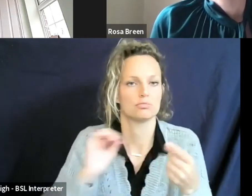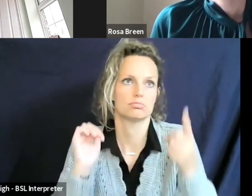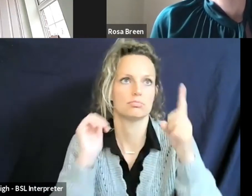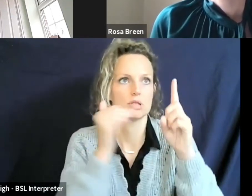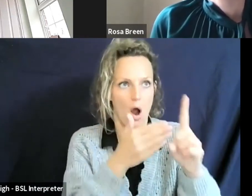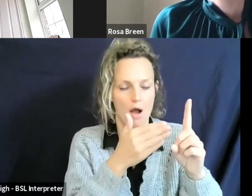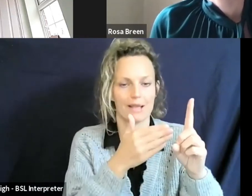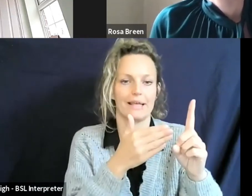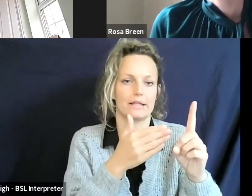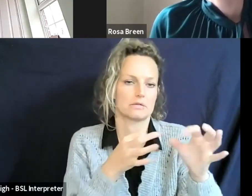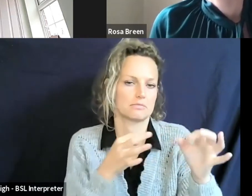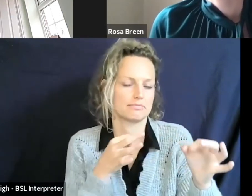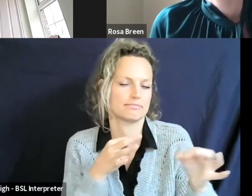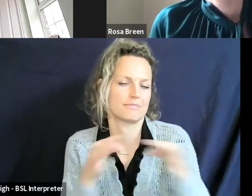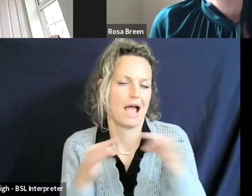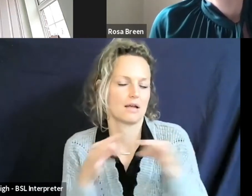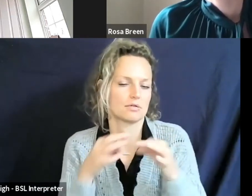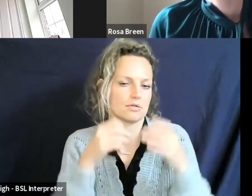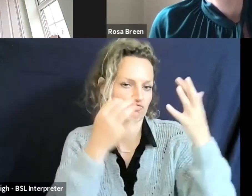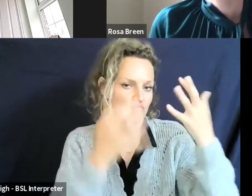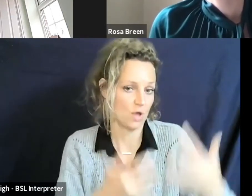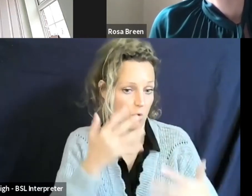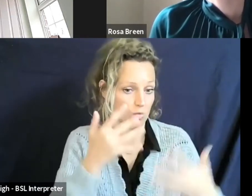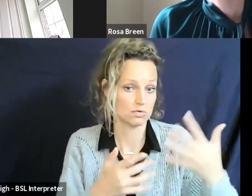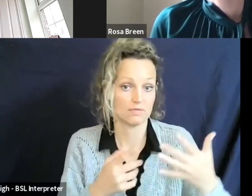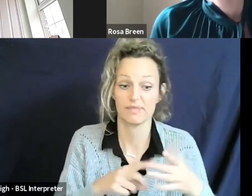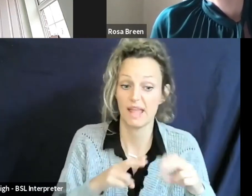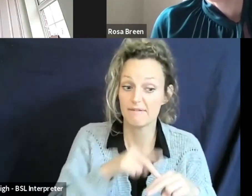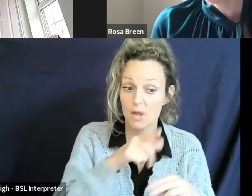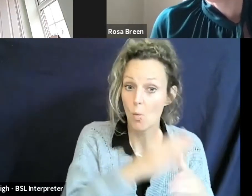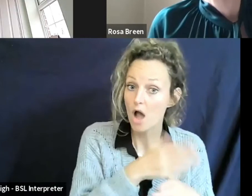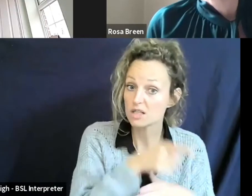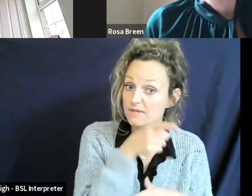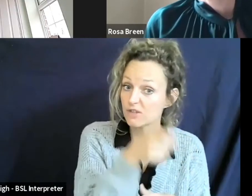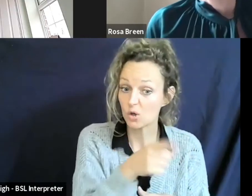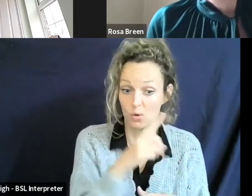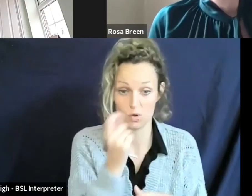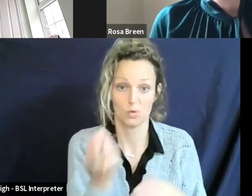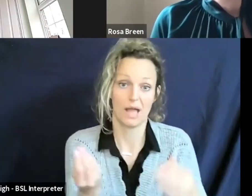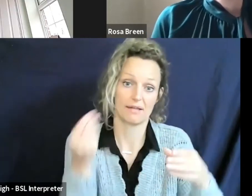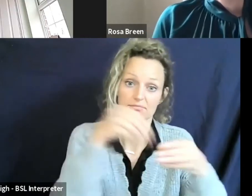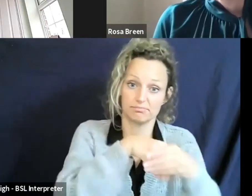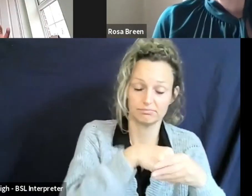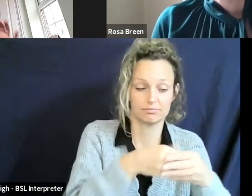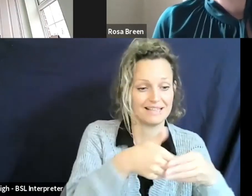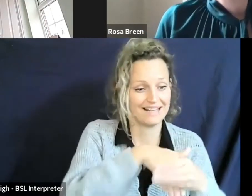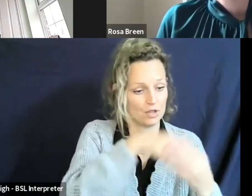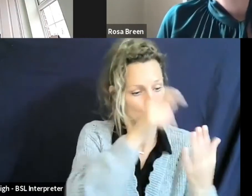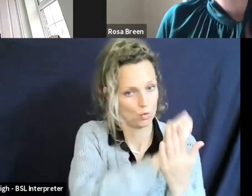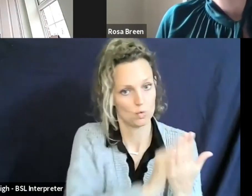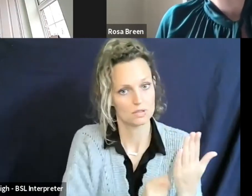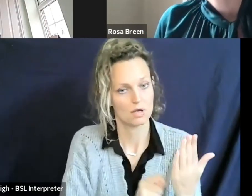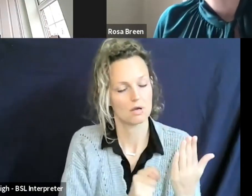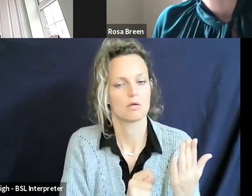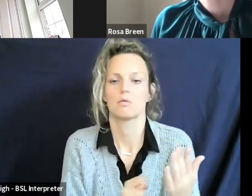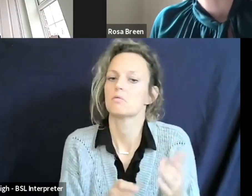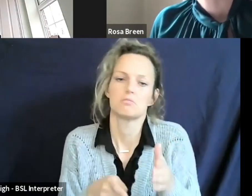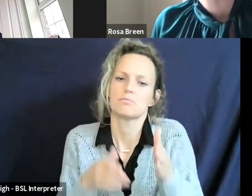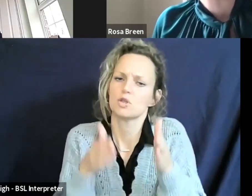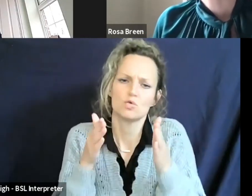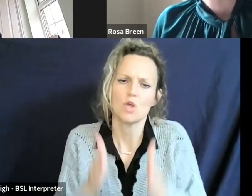How important is it to demonstrate and provide an example to back up why you are a suitable candidate for the role. When we talk about STAR, my advice is always if that works for you put it in.